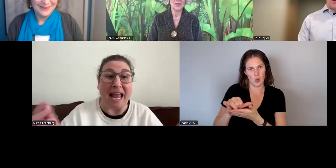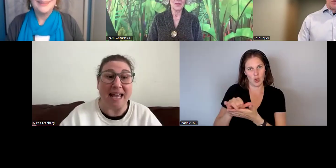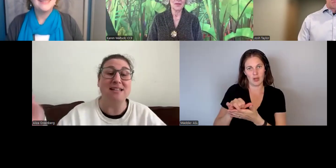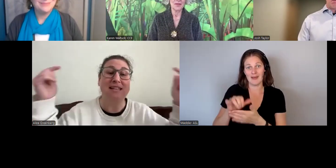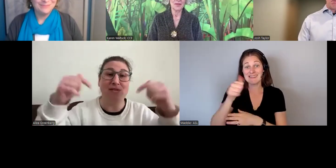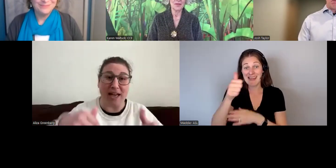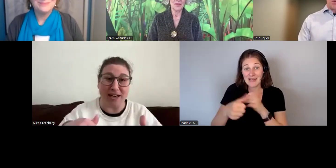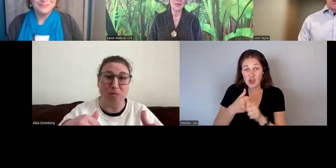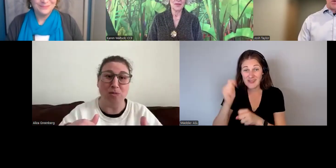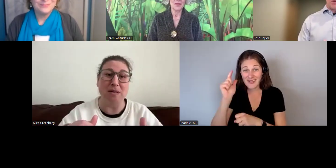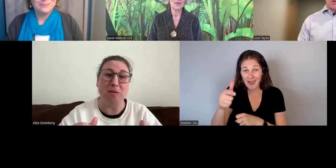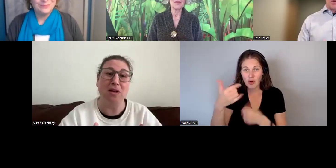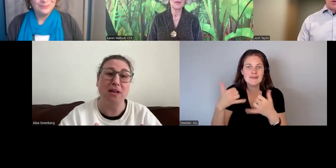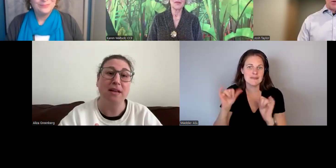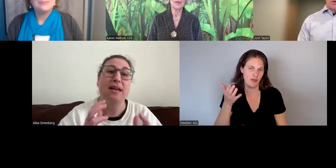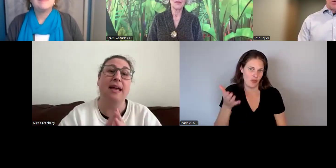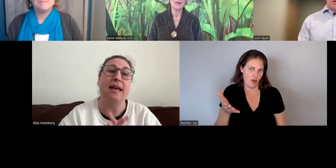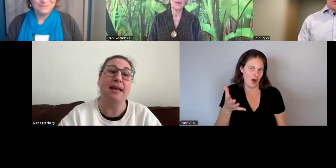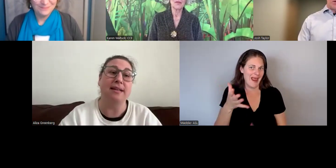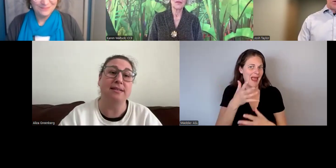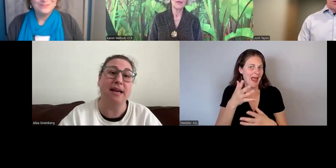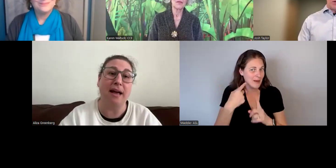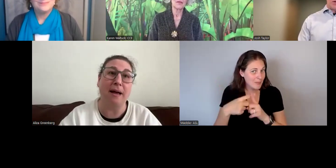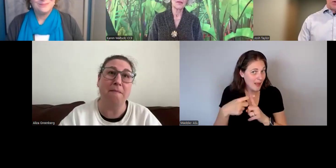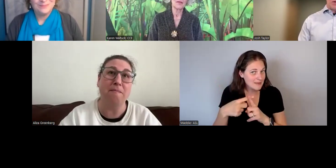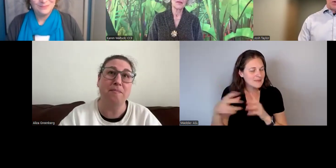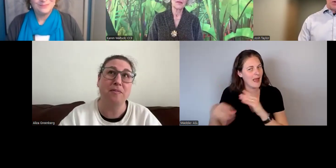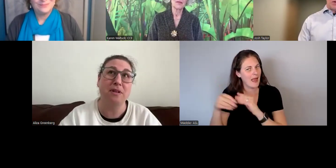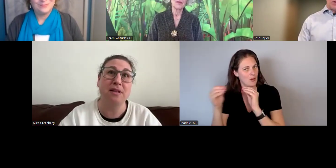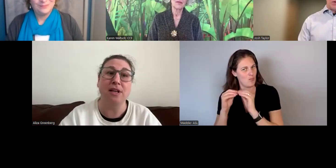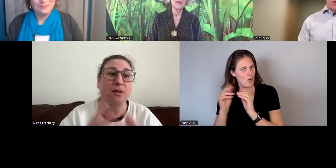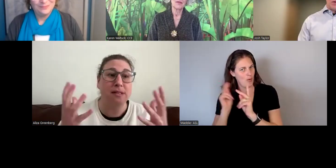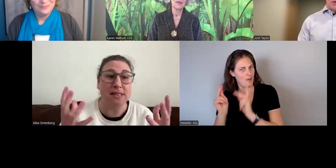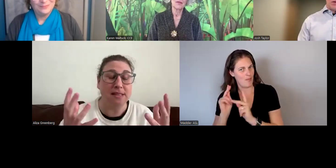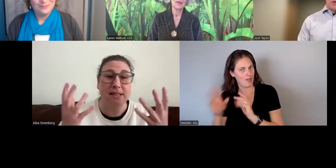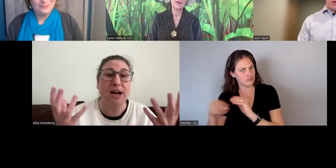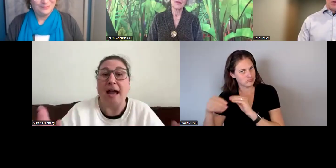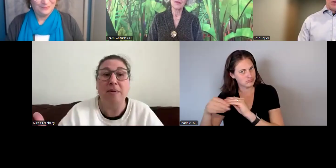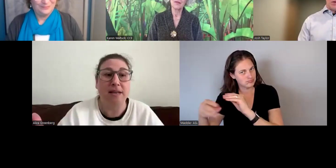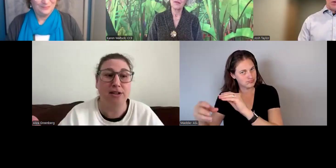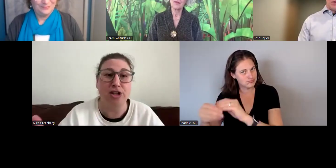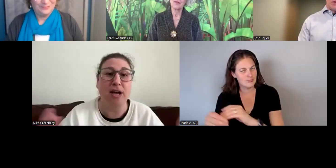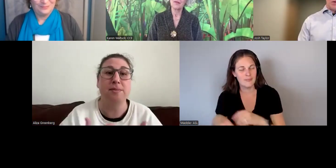and they've added more people and, you know, they're happy in their jobs.